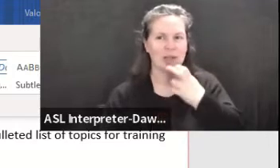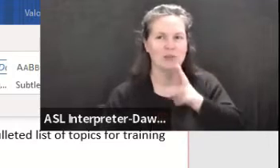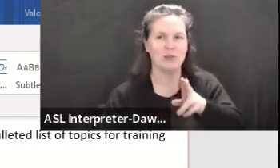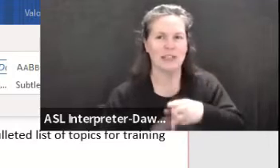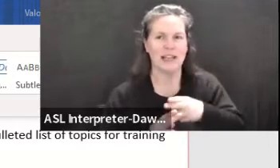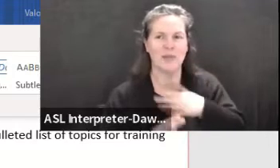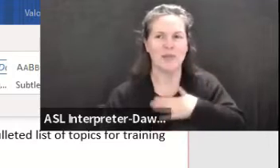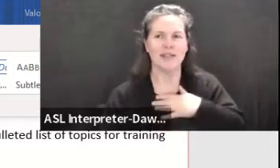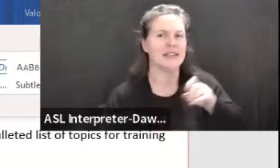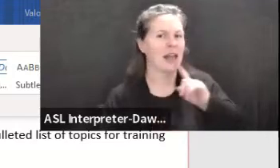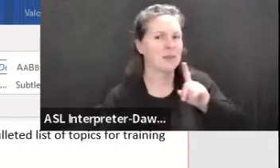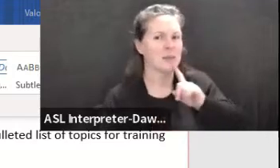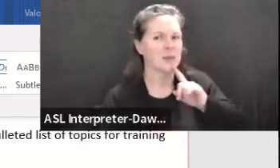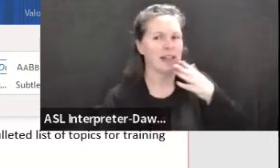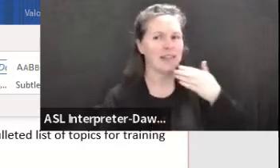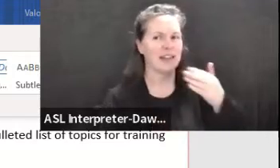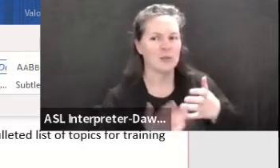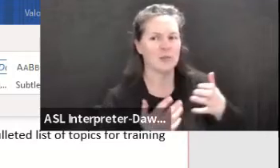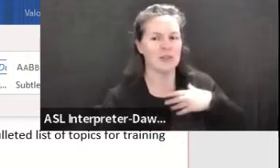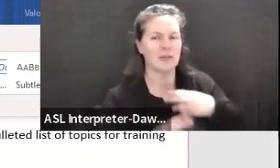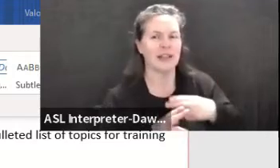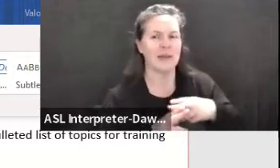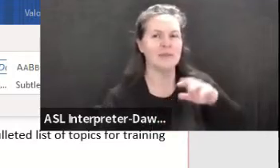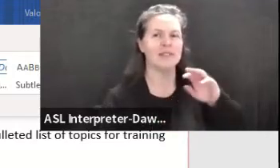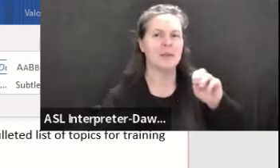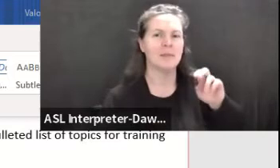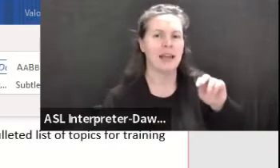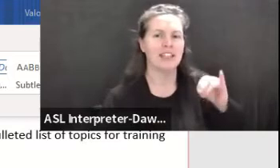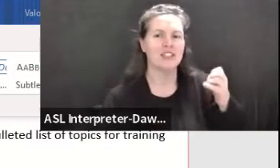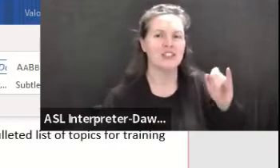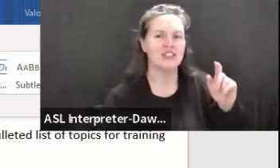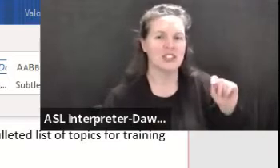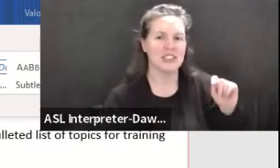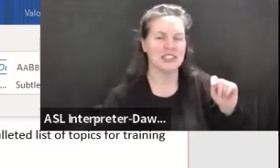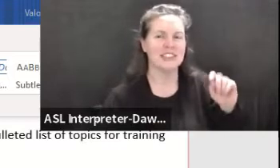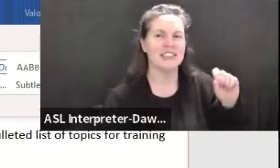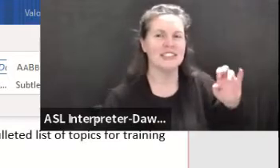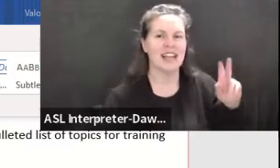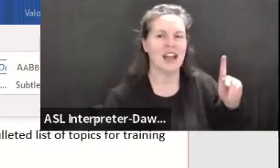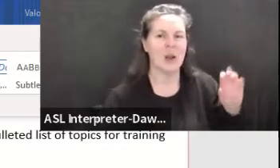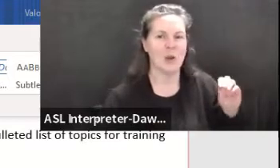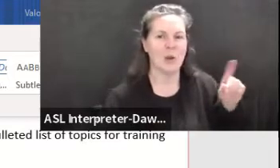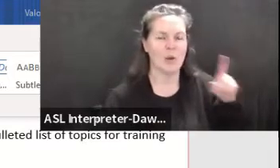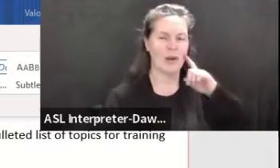[Manji] Absolutely, thank you. My name is Manji Seko and I'm a director, learning course development